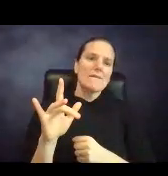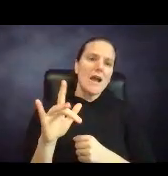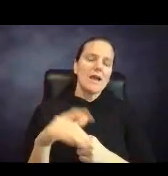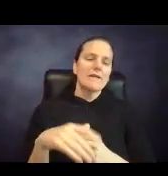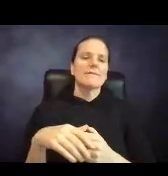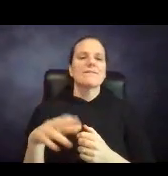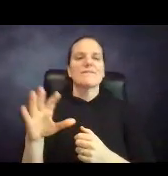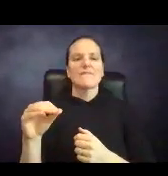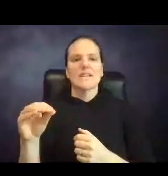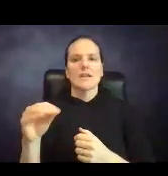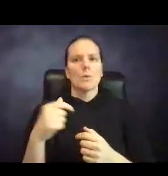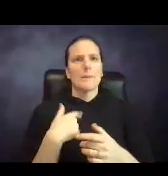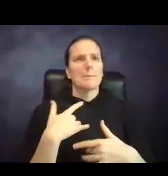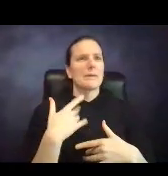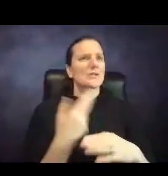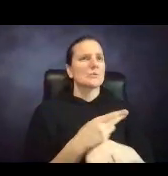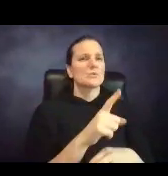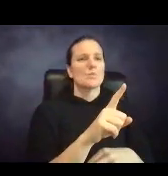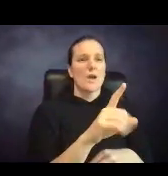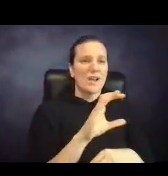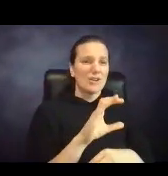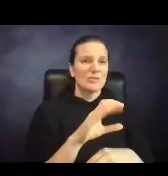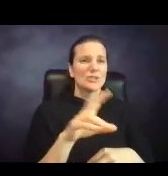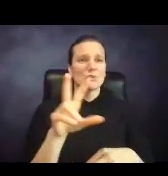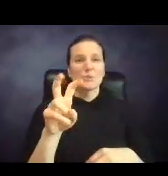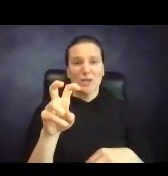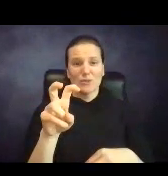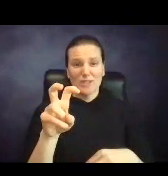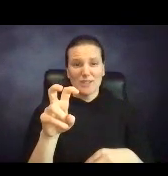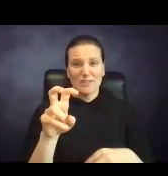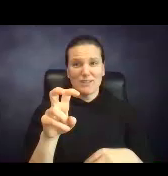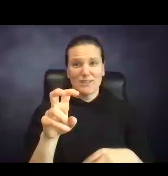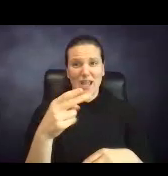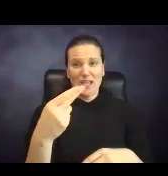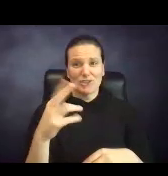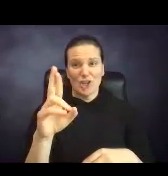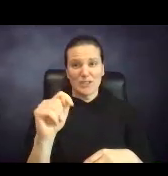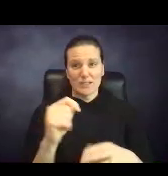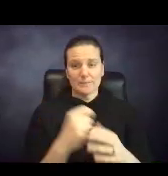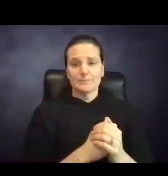And we use a hundred to 200 typically in HRT some people have a paradoxical experience,